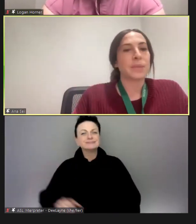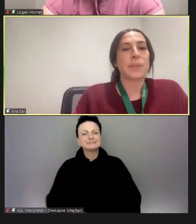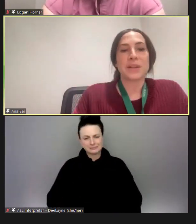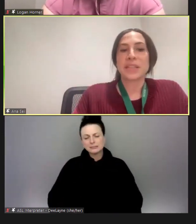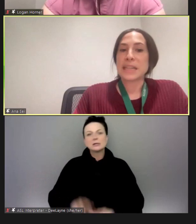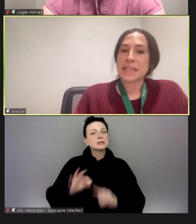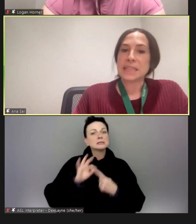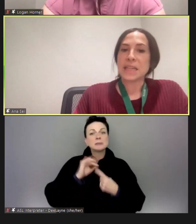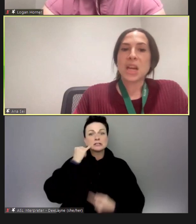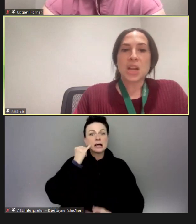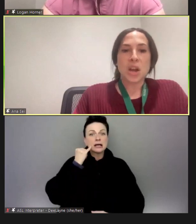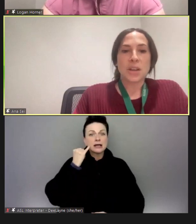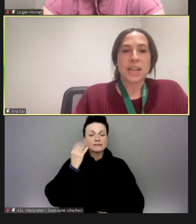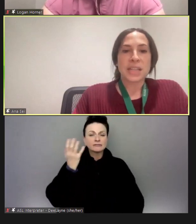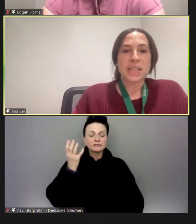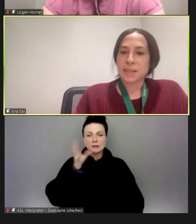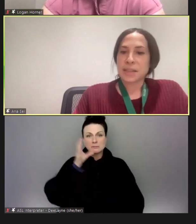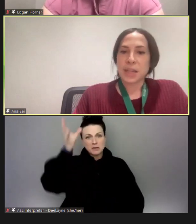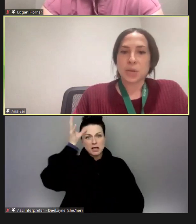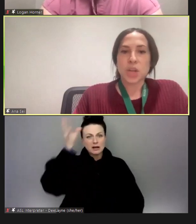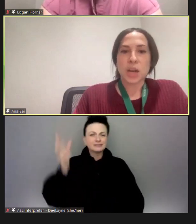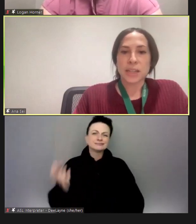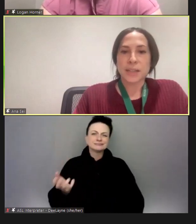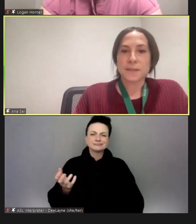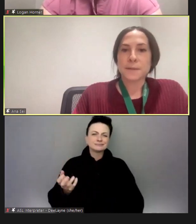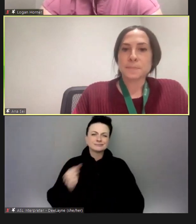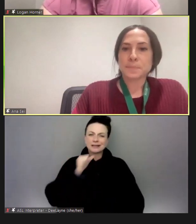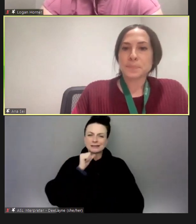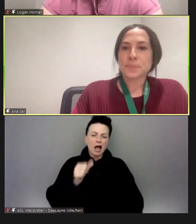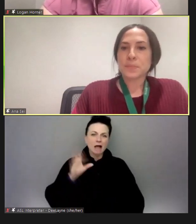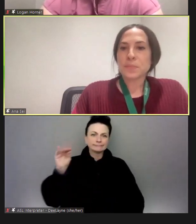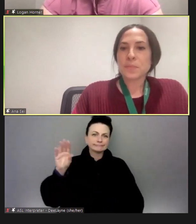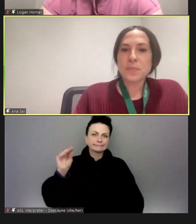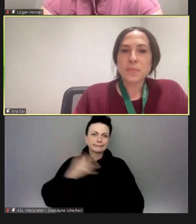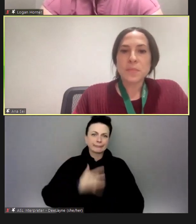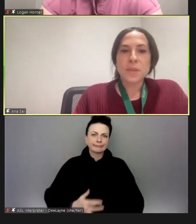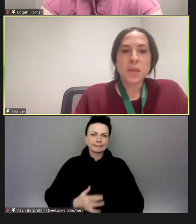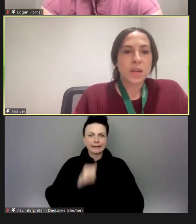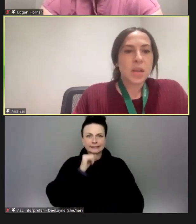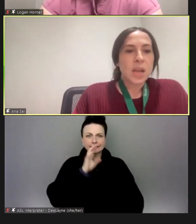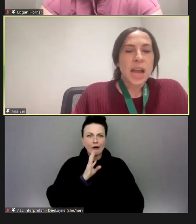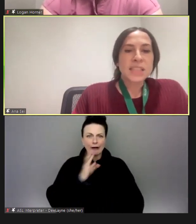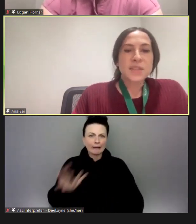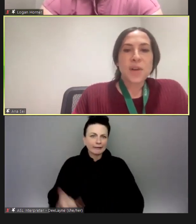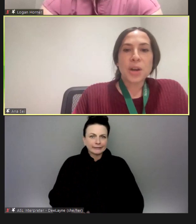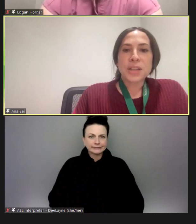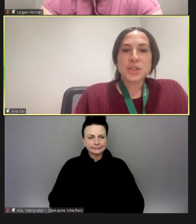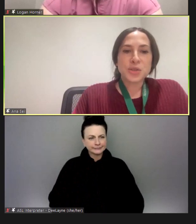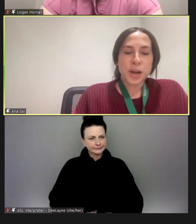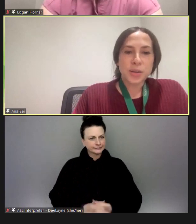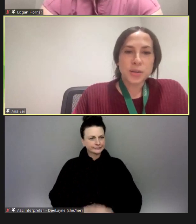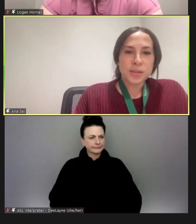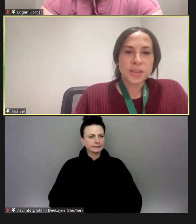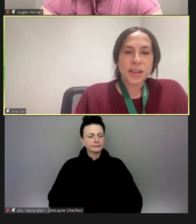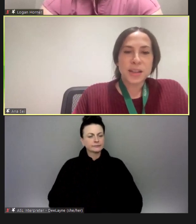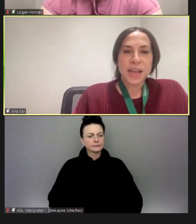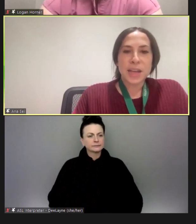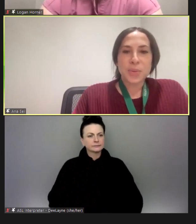parent is not as you know